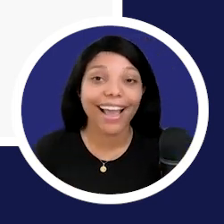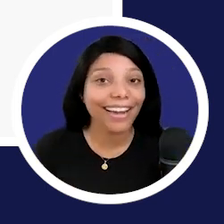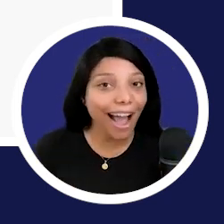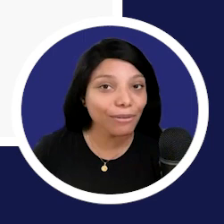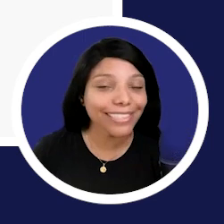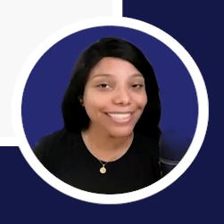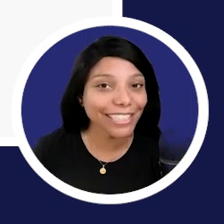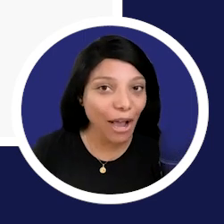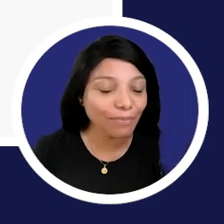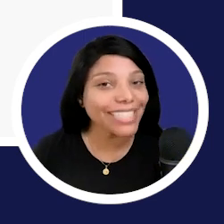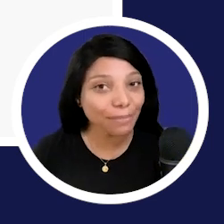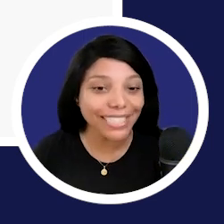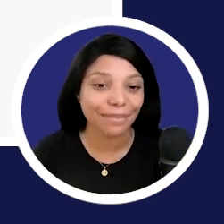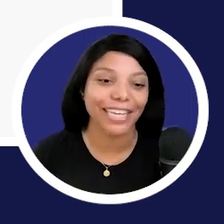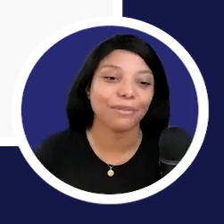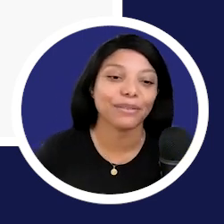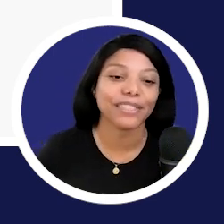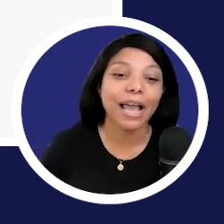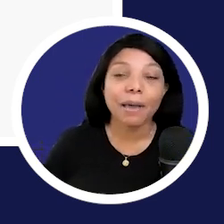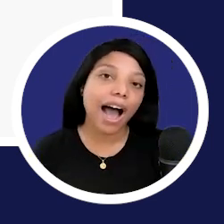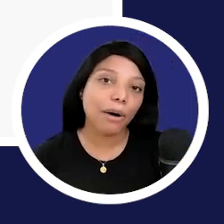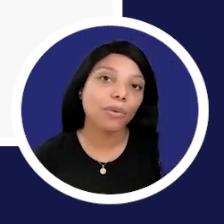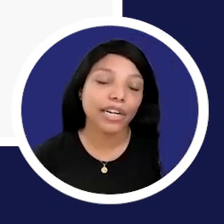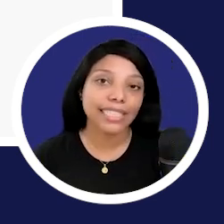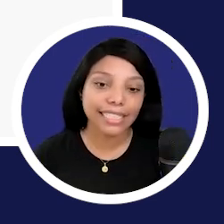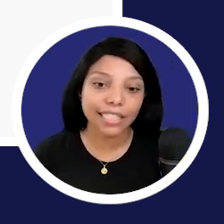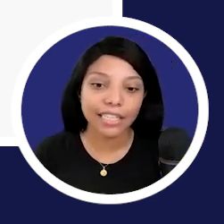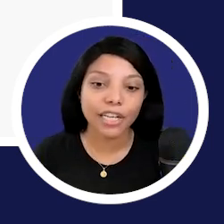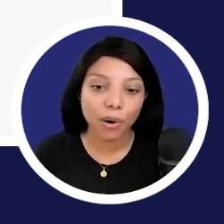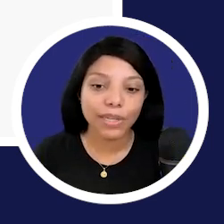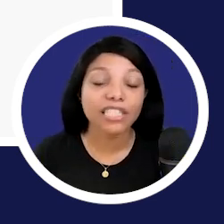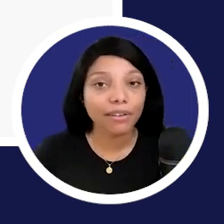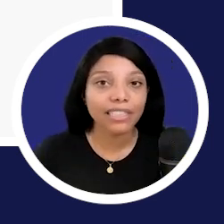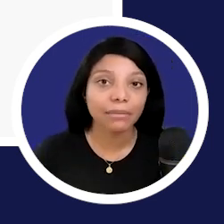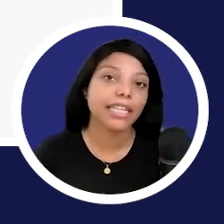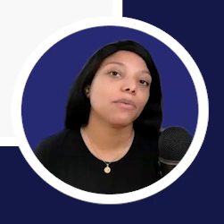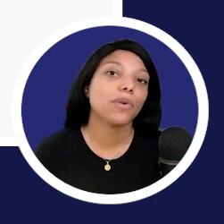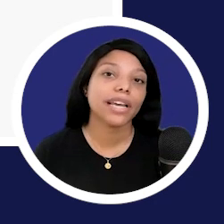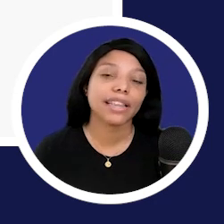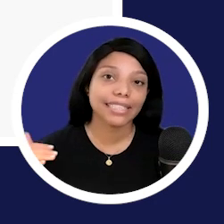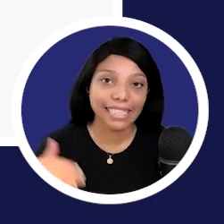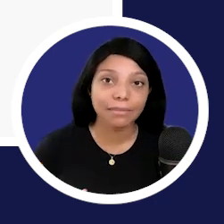And our CEO is busy making moves. Our CEO is currently meeting with teams